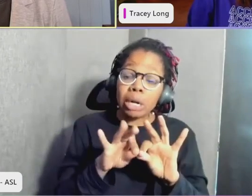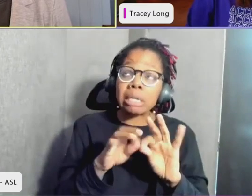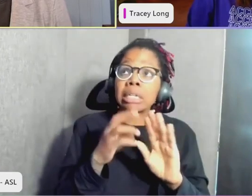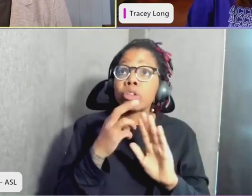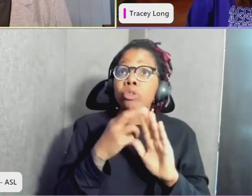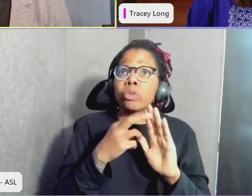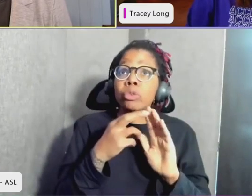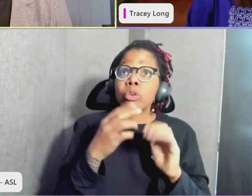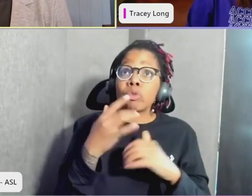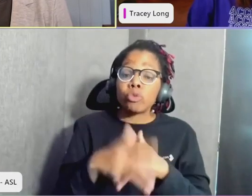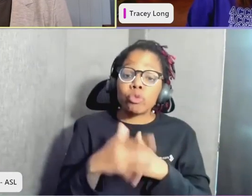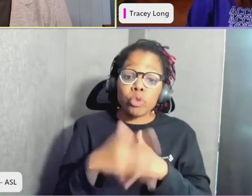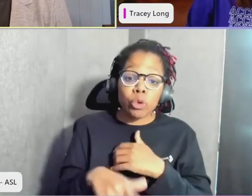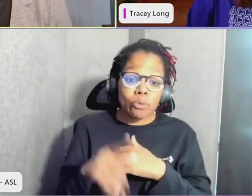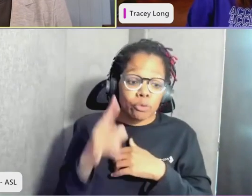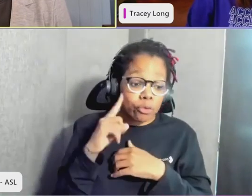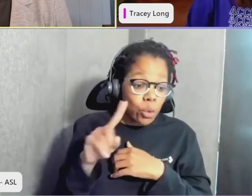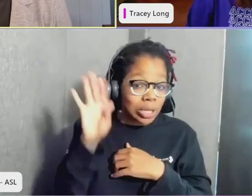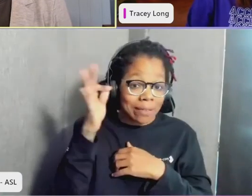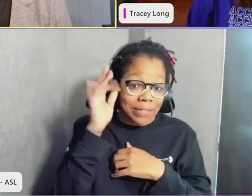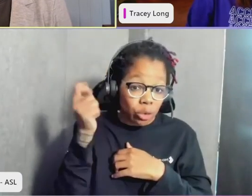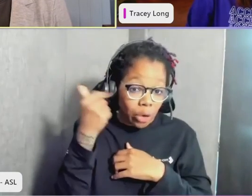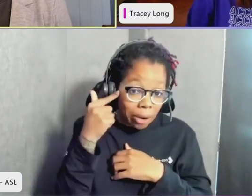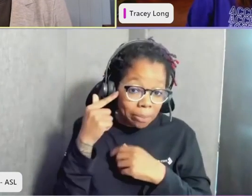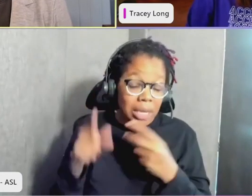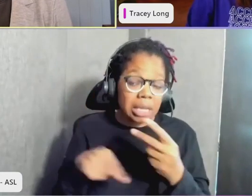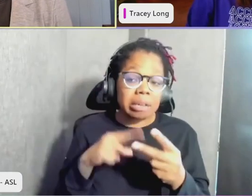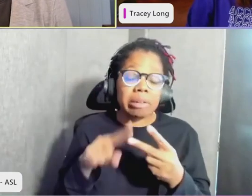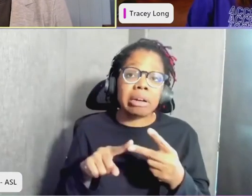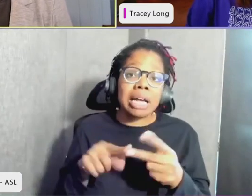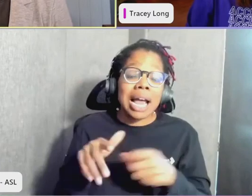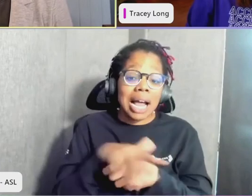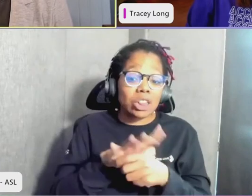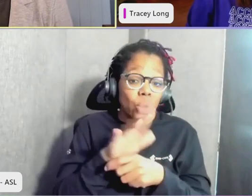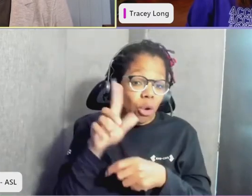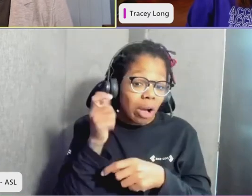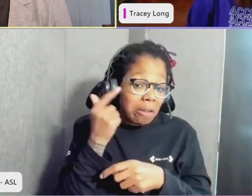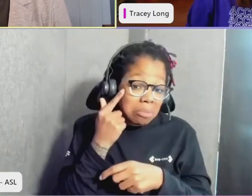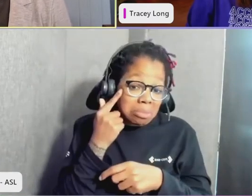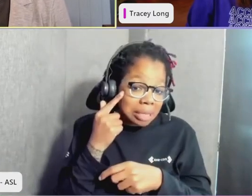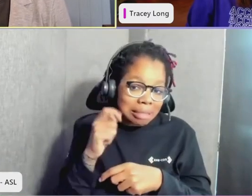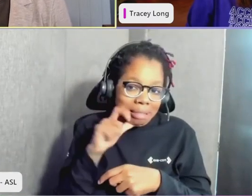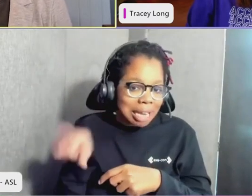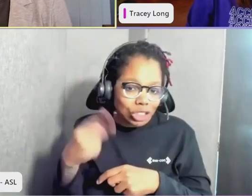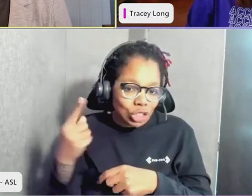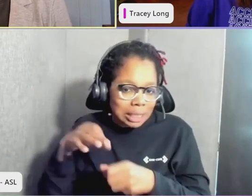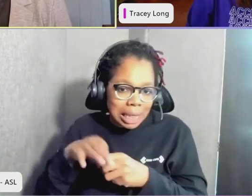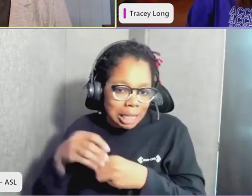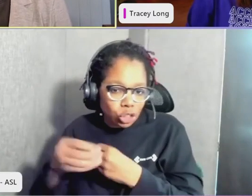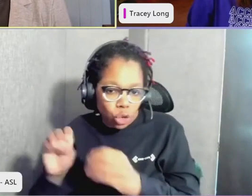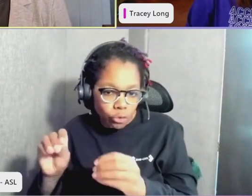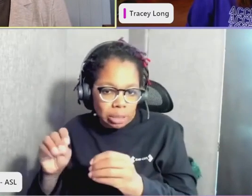requirements, and that led to the 2.0 requirements. I also think there is a really important room for the federal